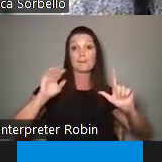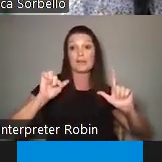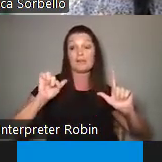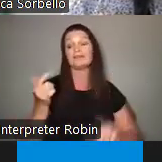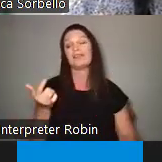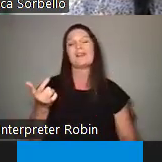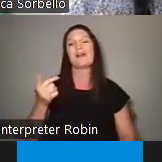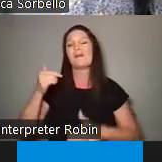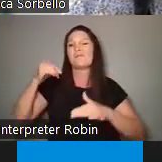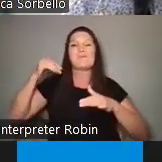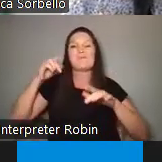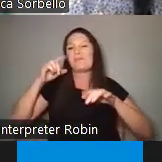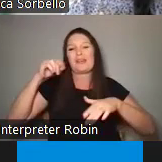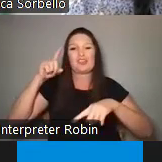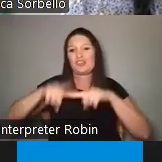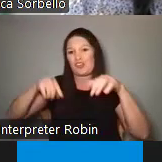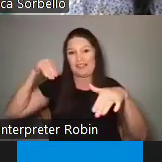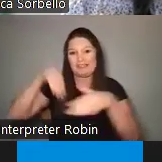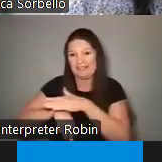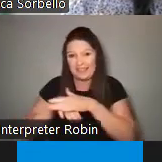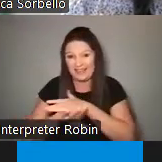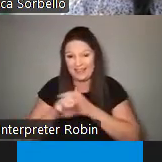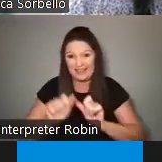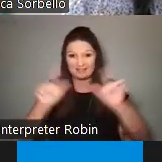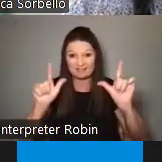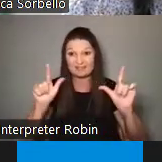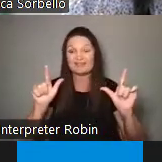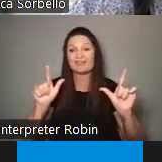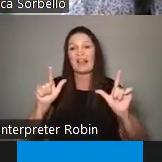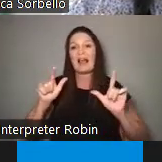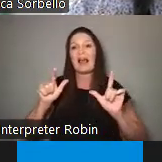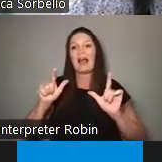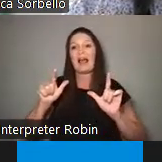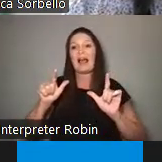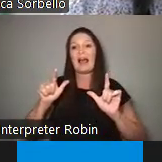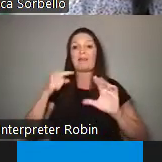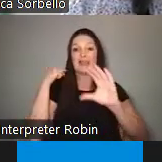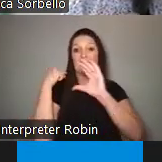should I encourage people who want these kits to just get in touch with you